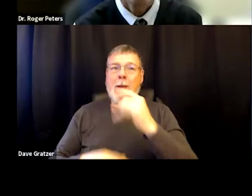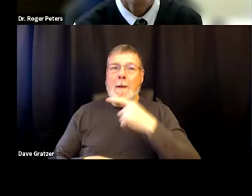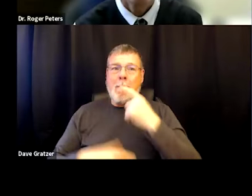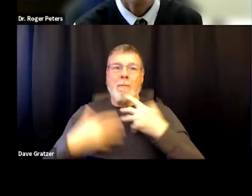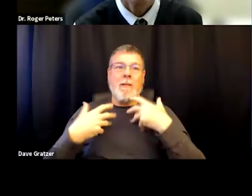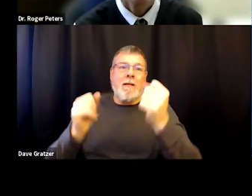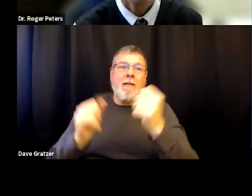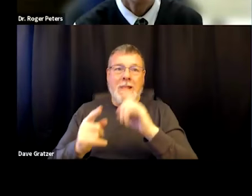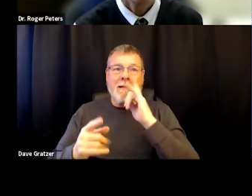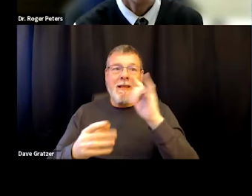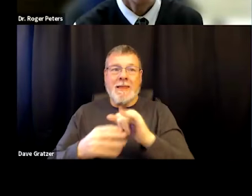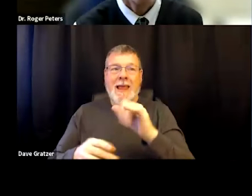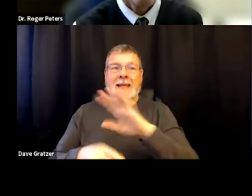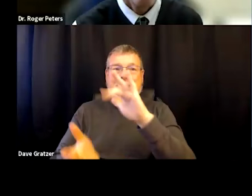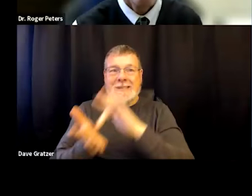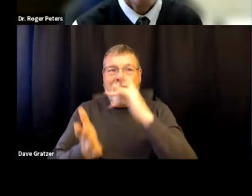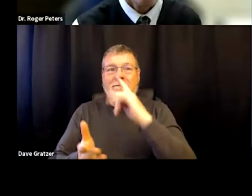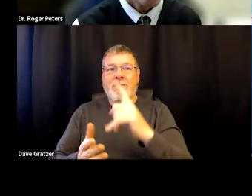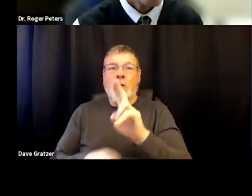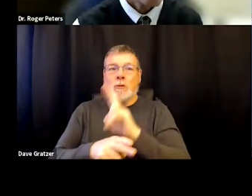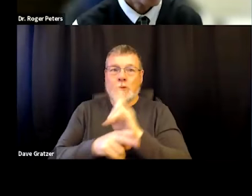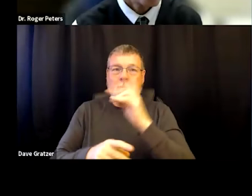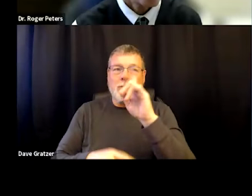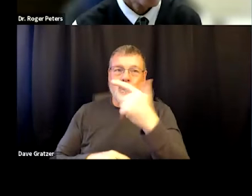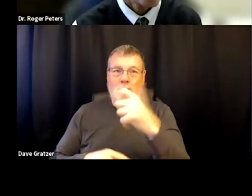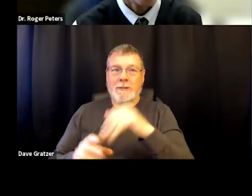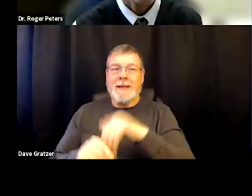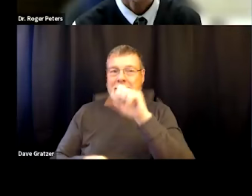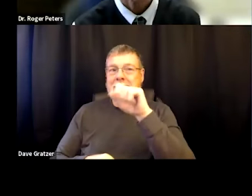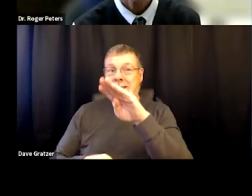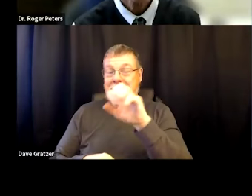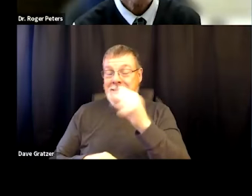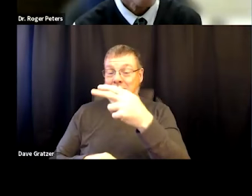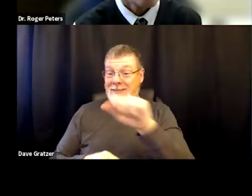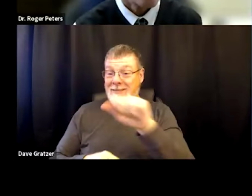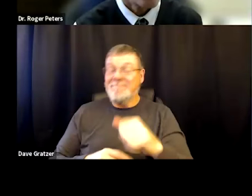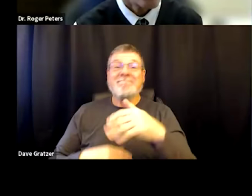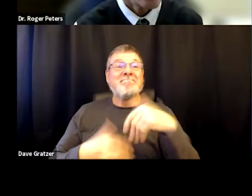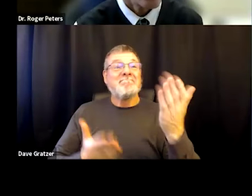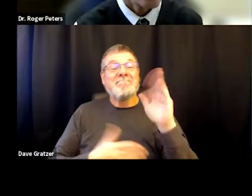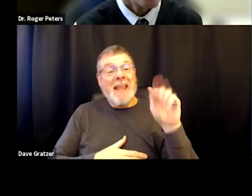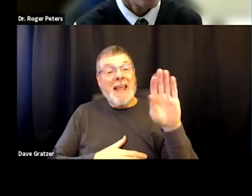at the Center for Substance Abuse Treatment at SAMHSA. Amy. Welcome.